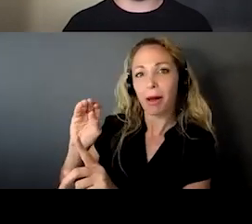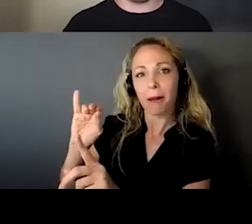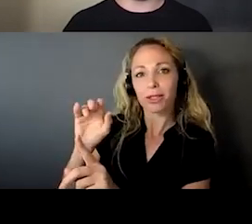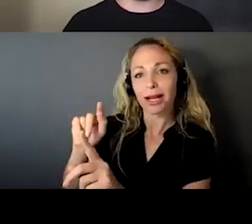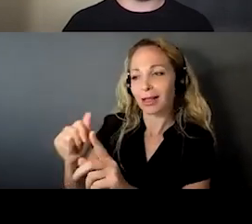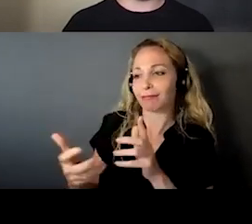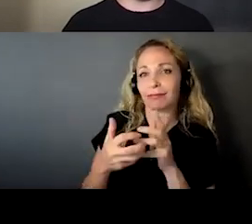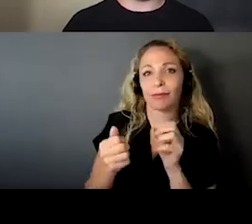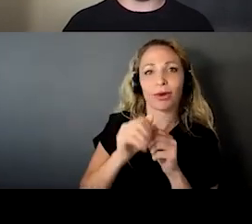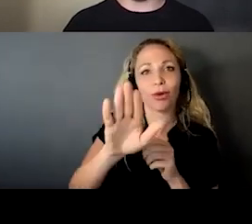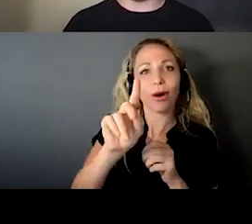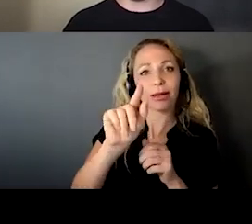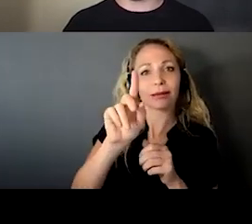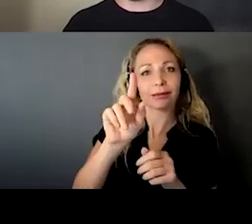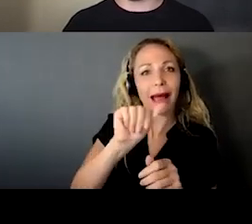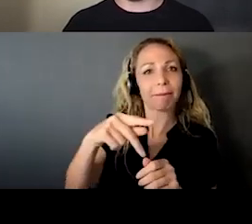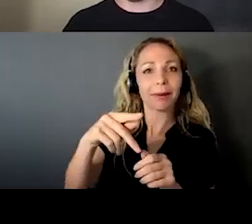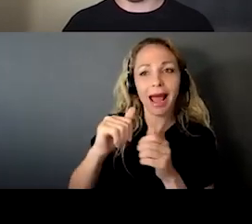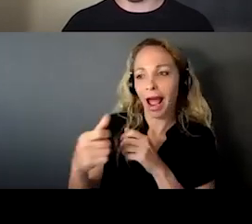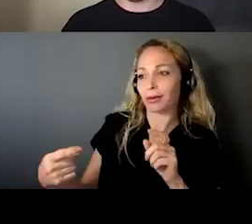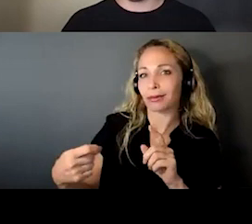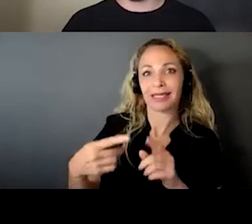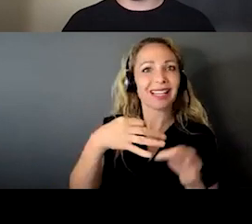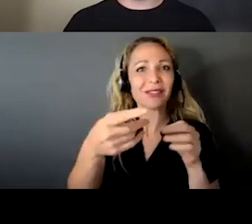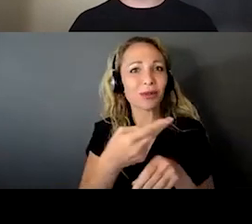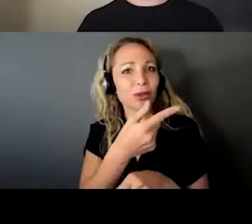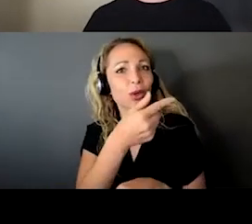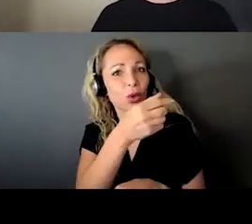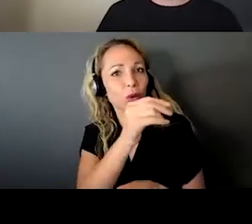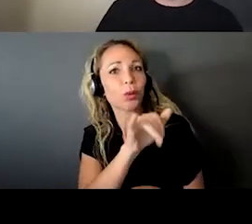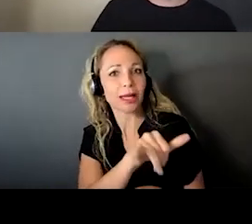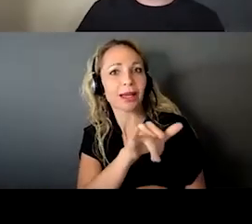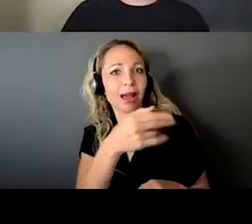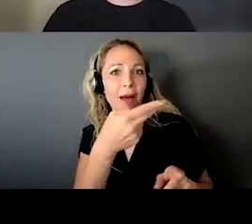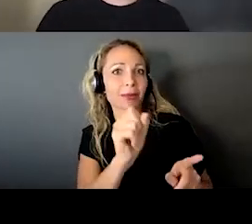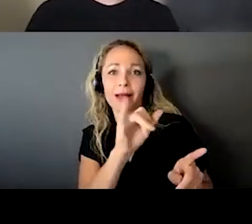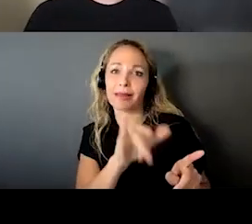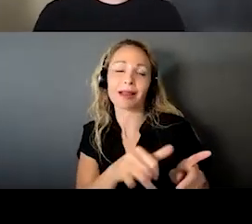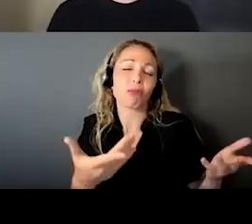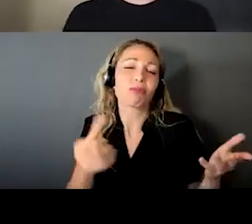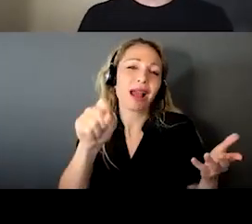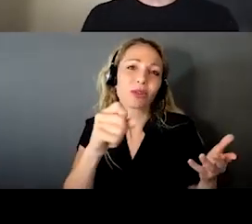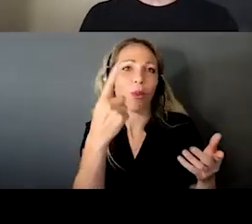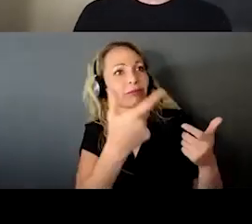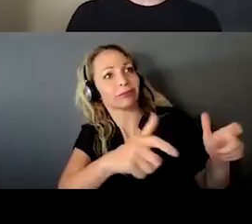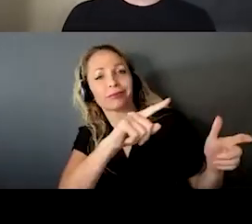AND RATHER IN GUI AND IT'S ONE HUGE PLE-34 PLE --